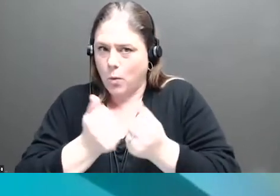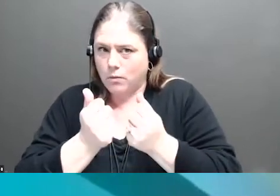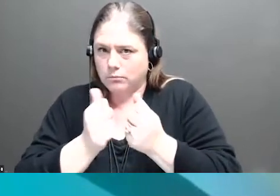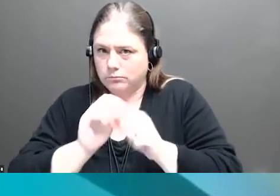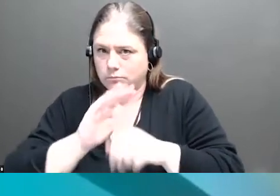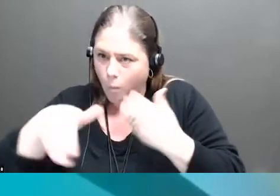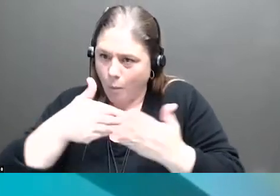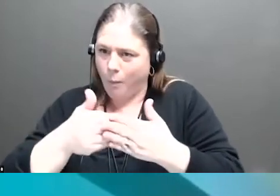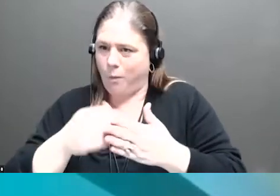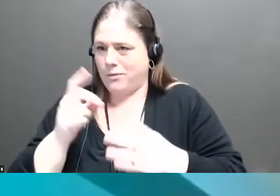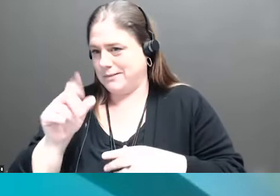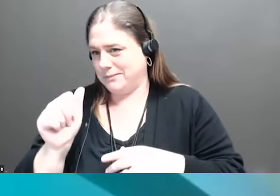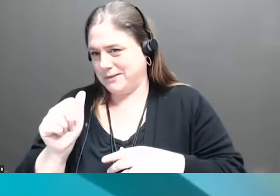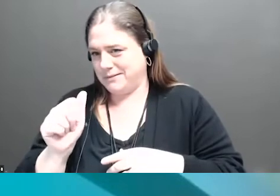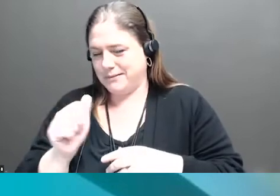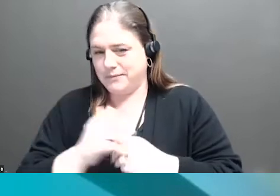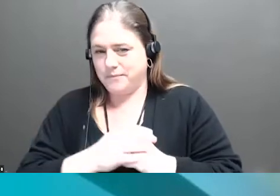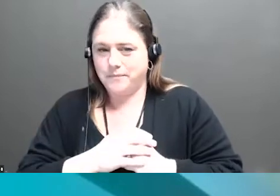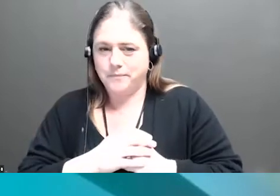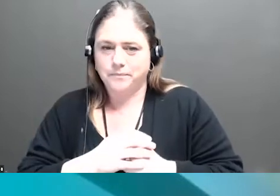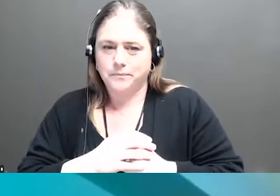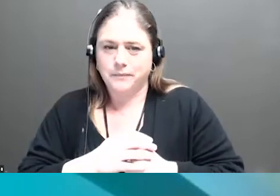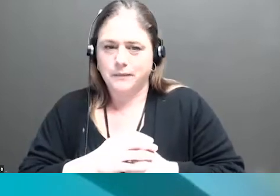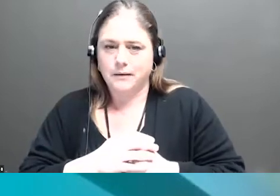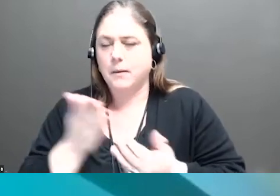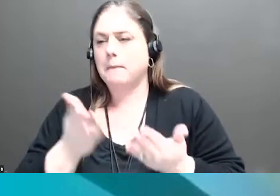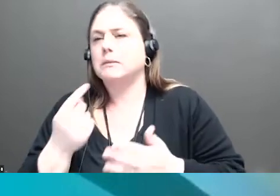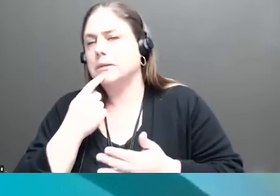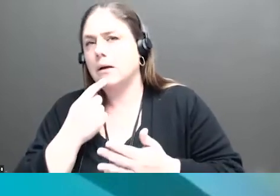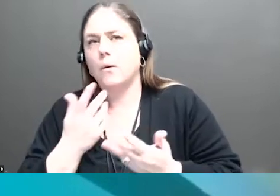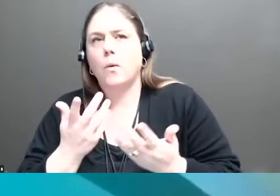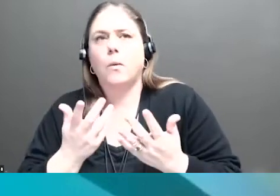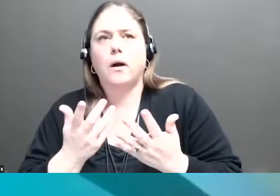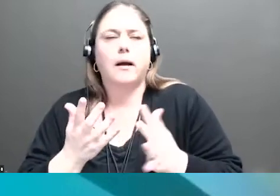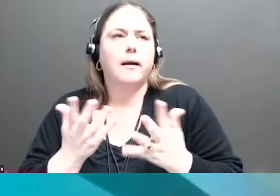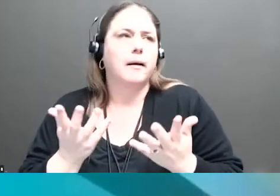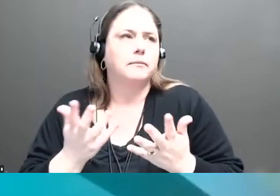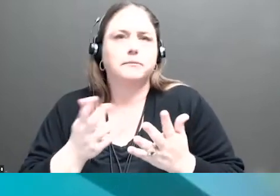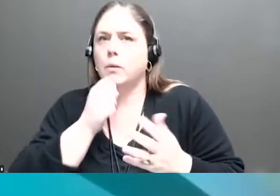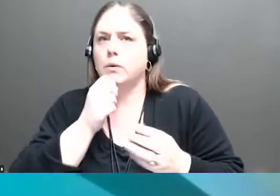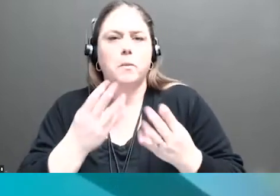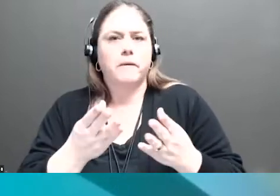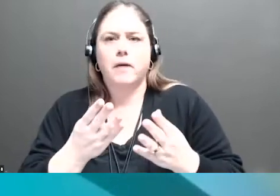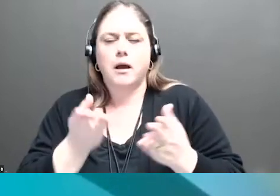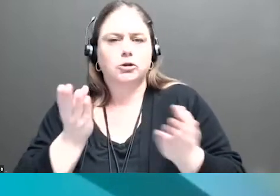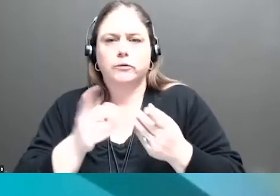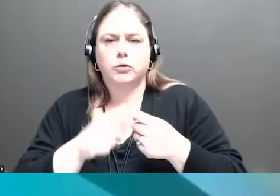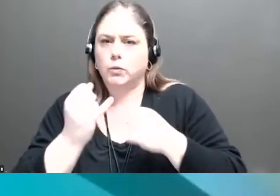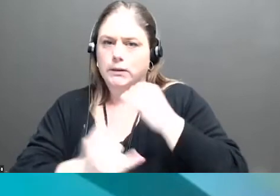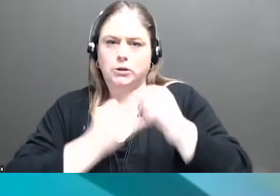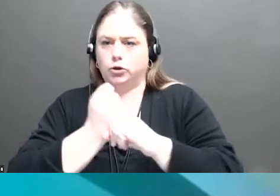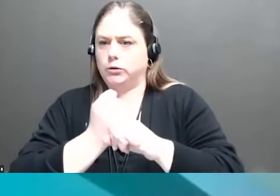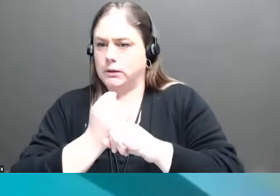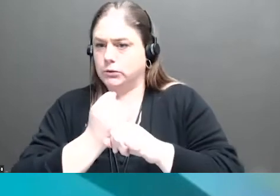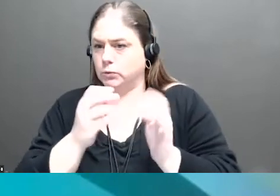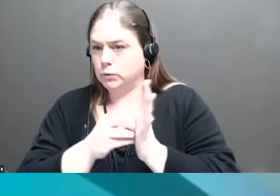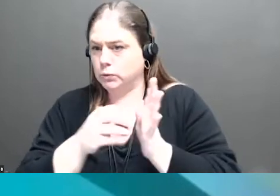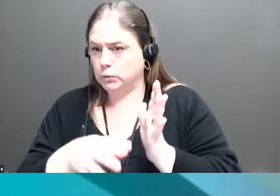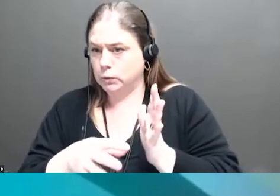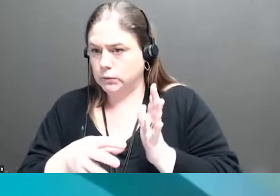They may did say "oh we don't serve international students" even though they have work permits. They